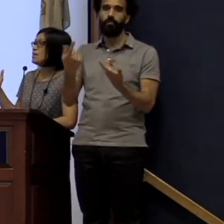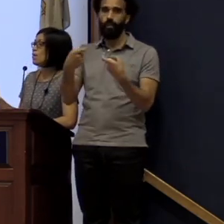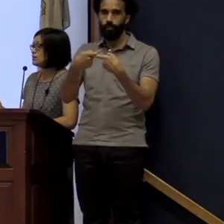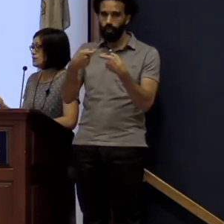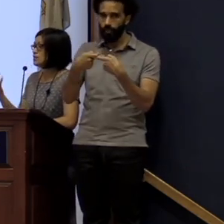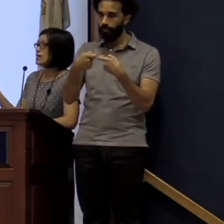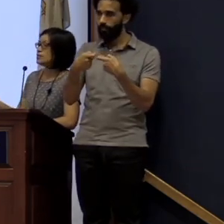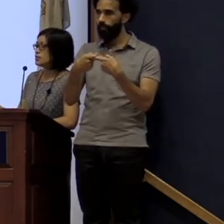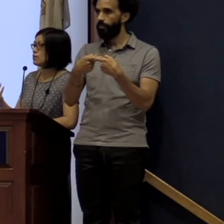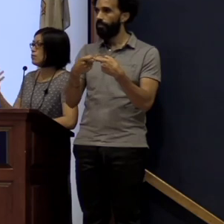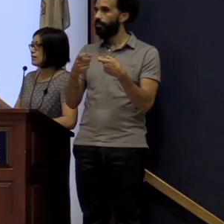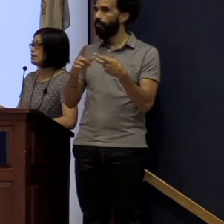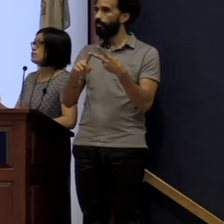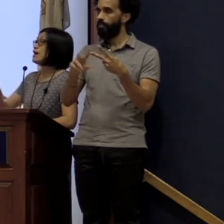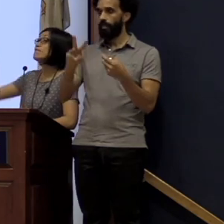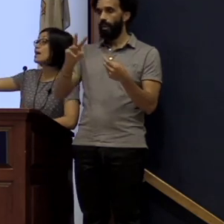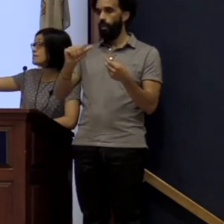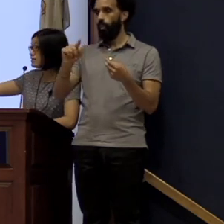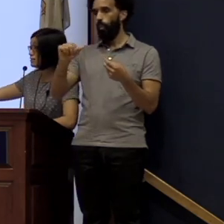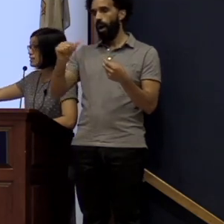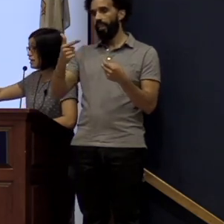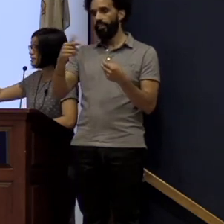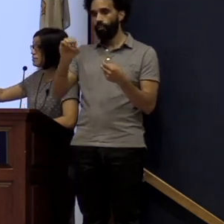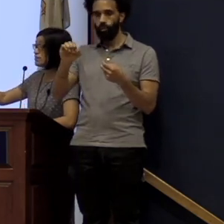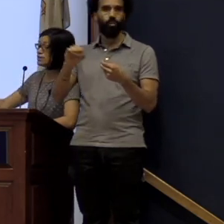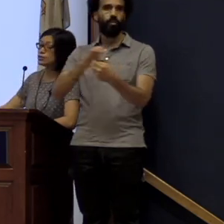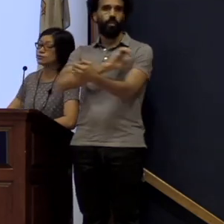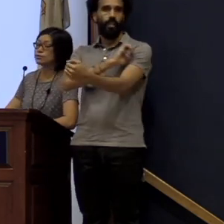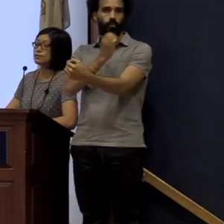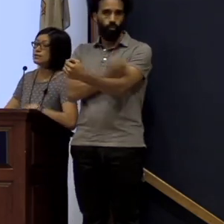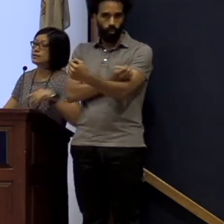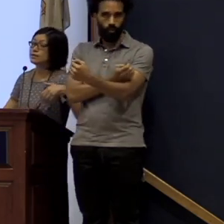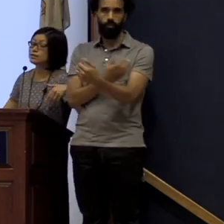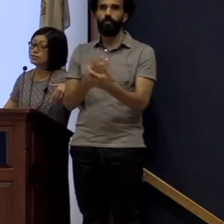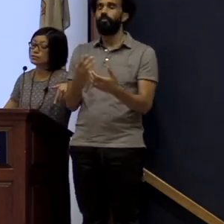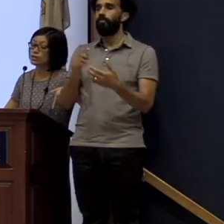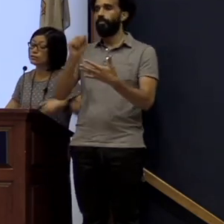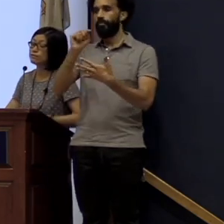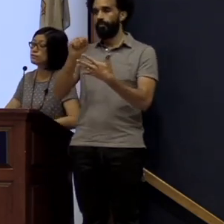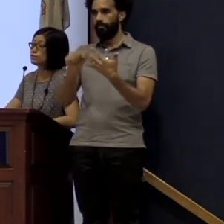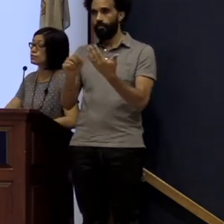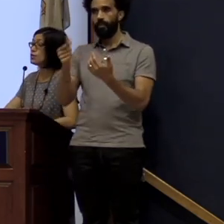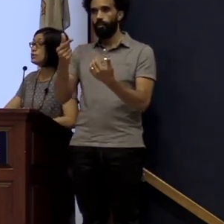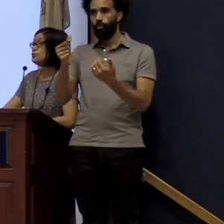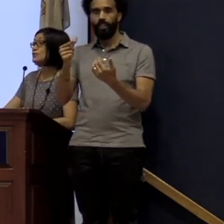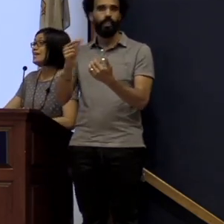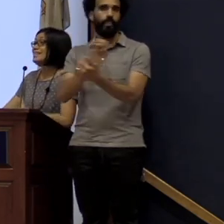wattage energy or the you know environmental science green energy sources that their teachers try to infuse so there is